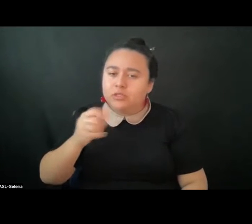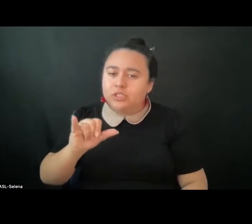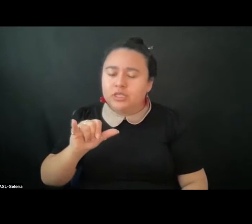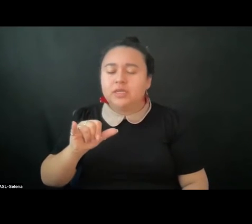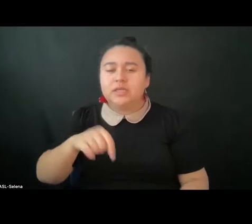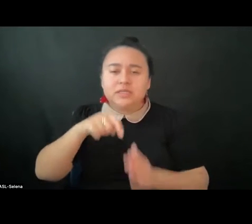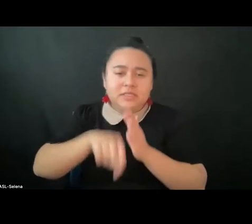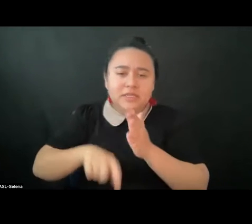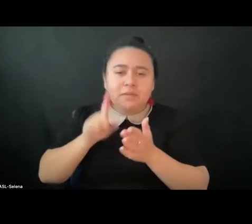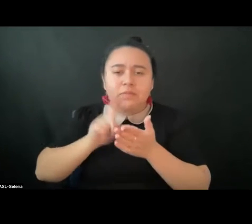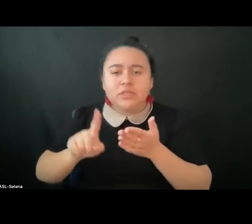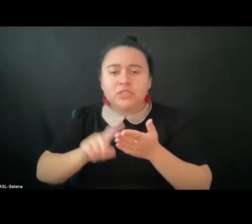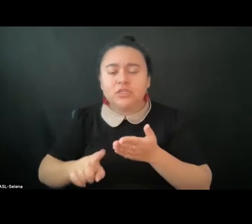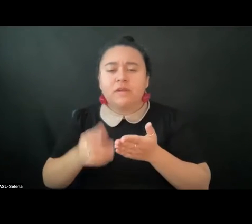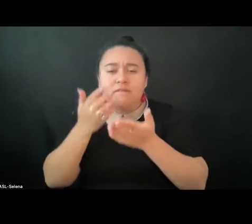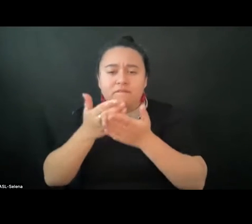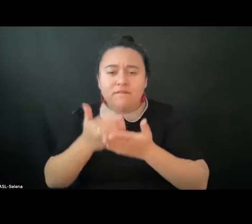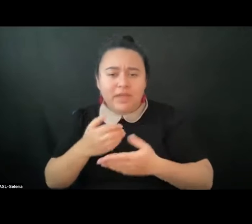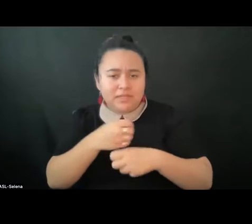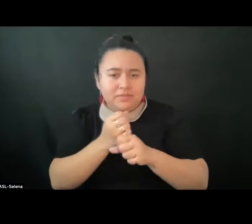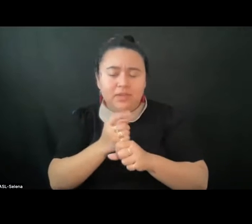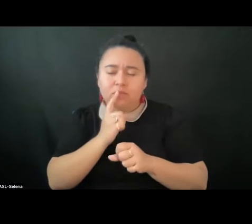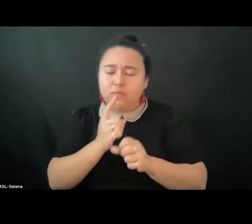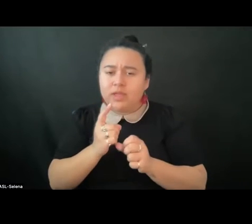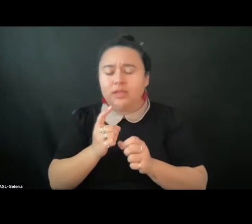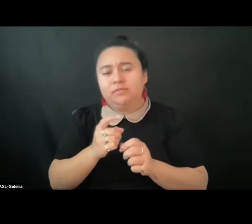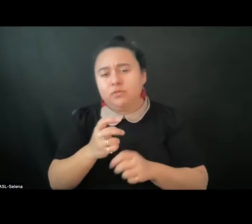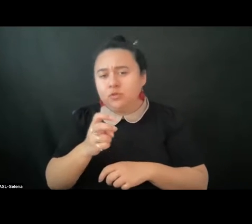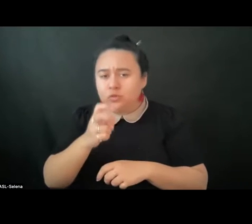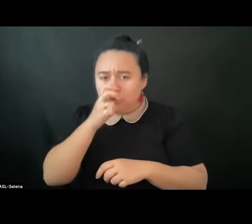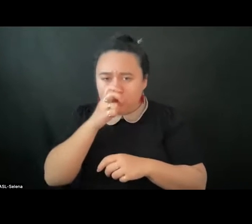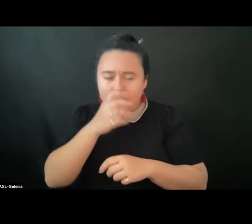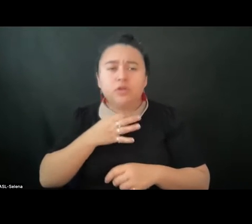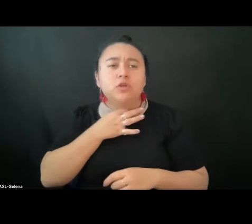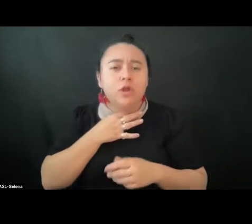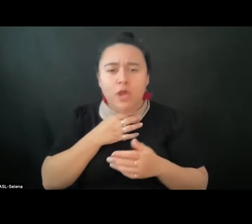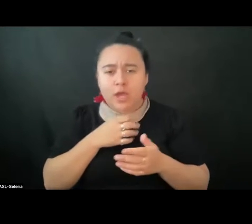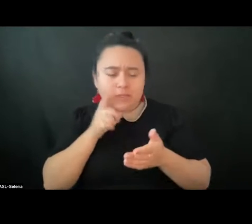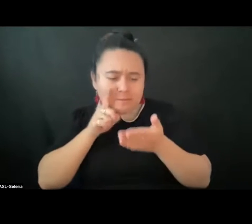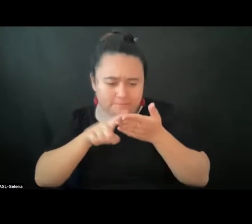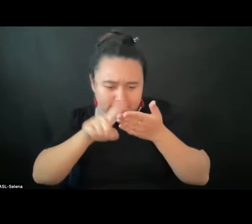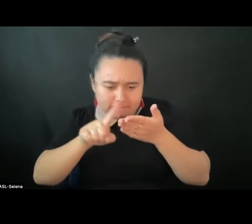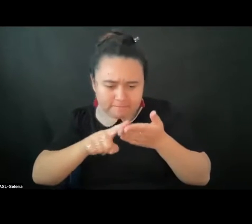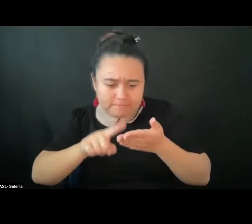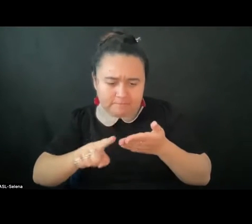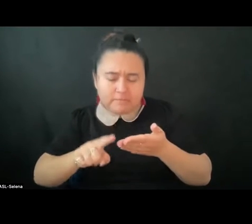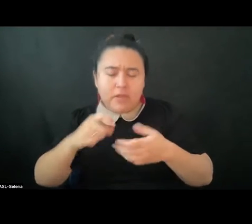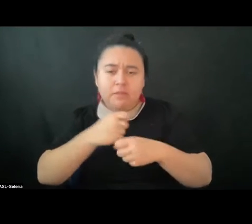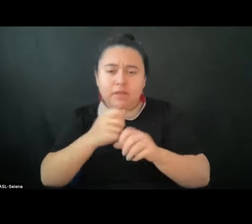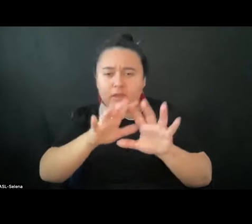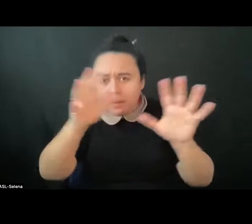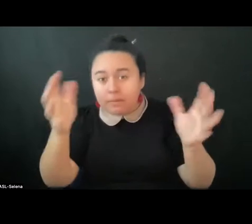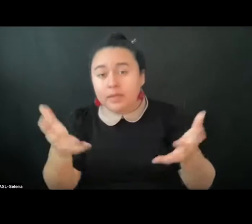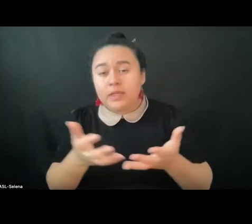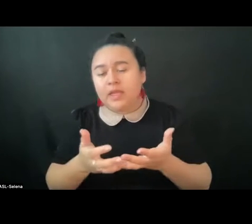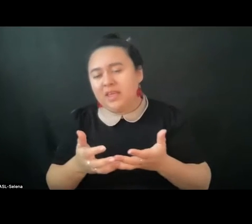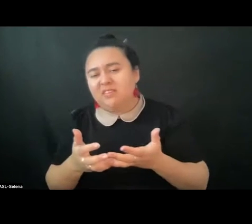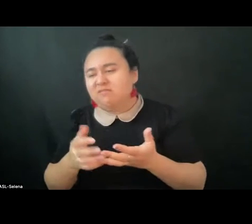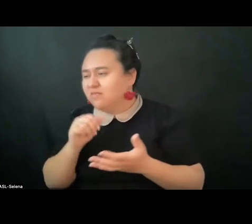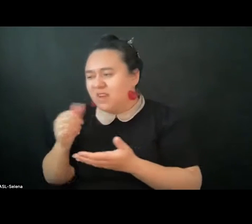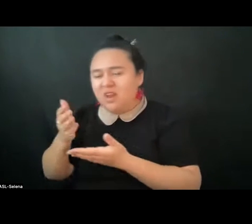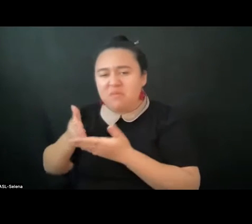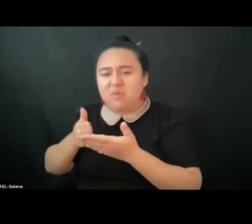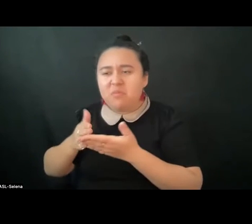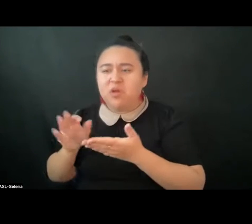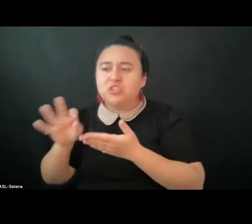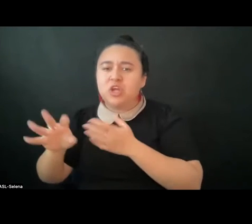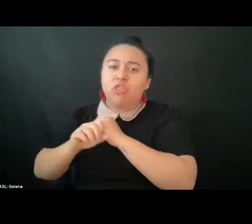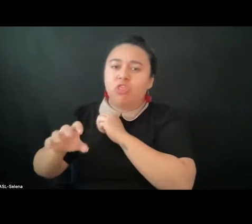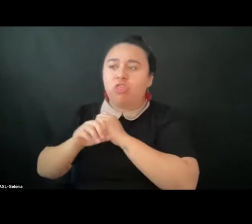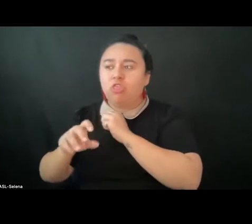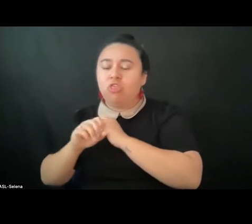Kind of a rigorous curiosity and practice of trying to materialize a complete as opposed to a